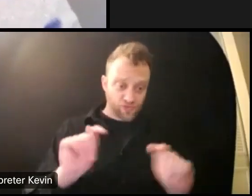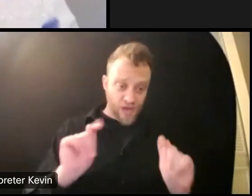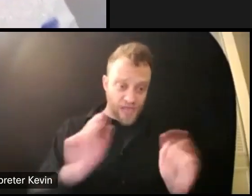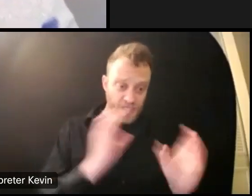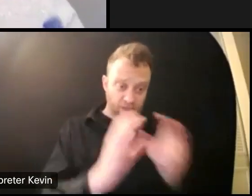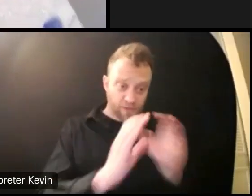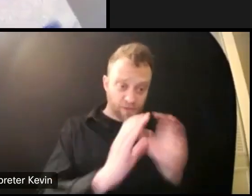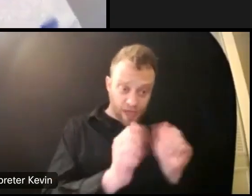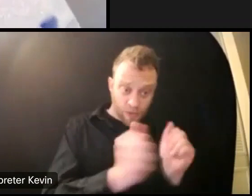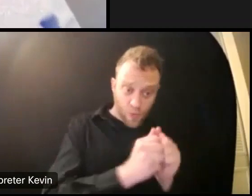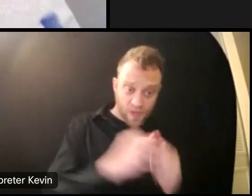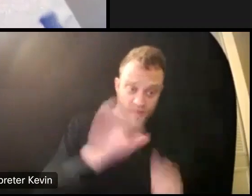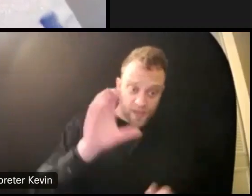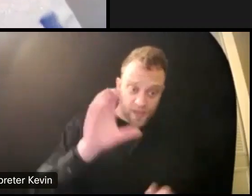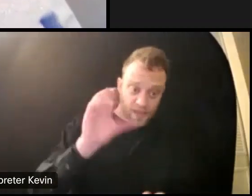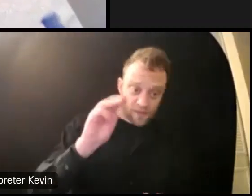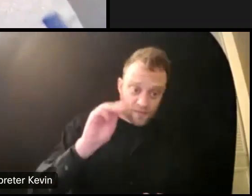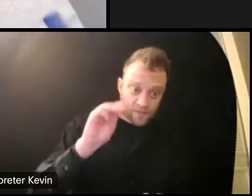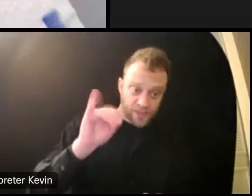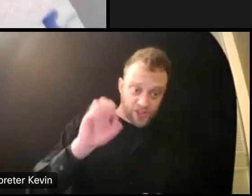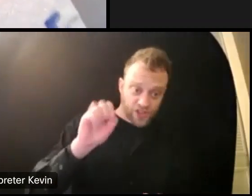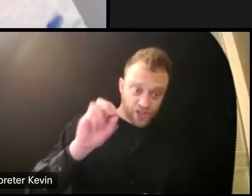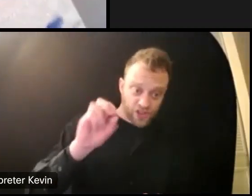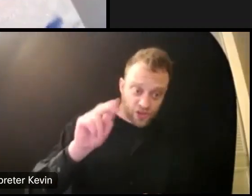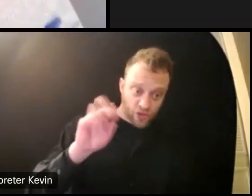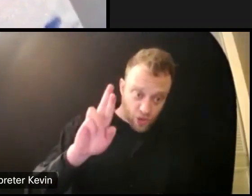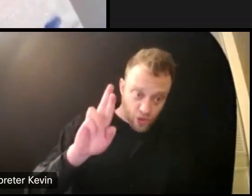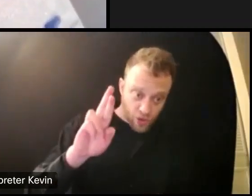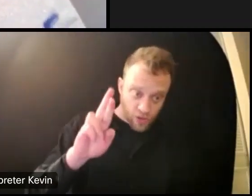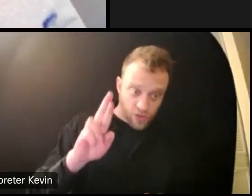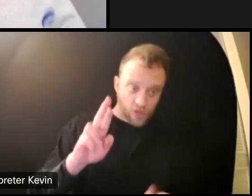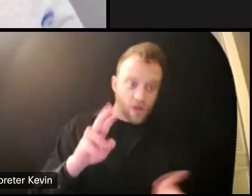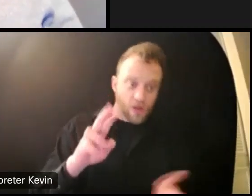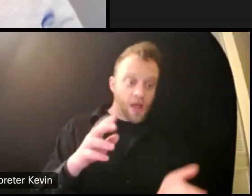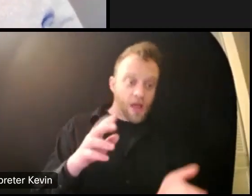you wish to see? And to show that individual they just want to see. They just want to see, because